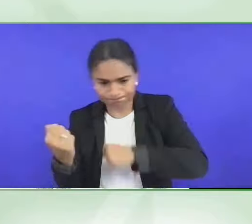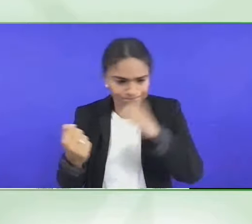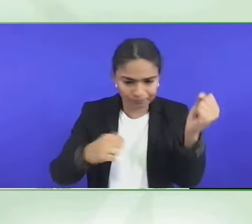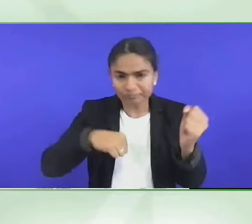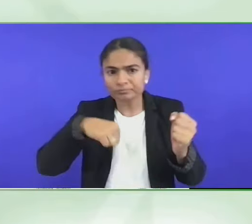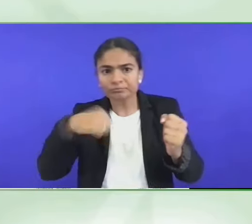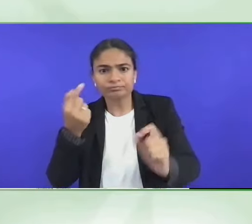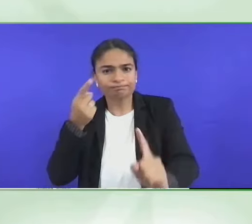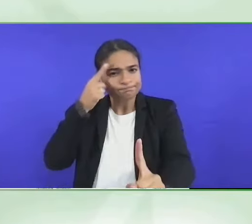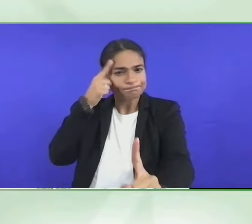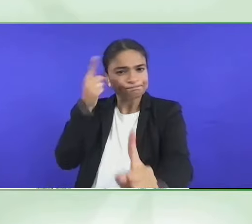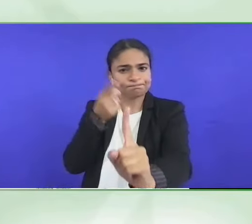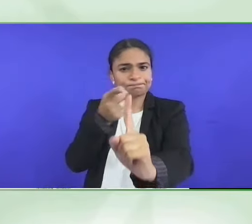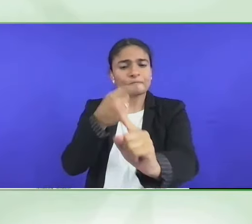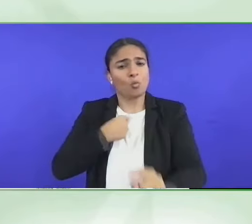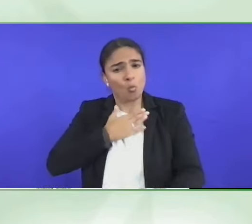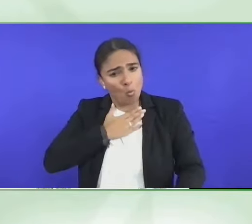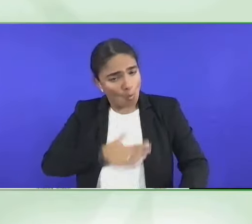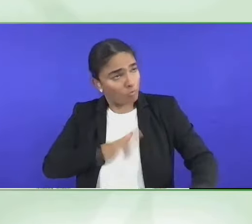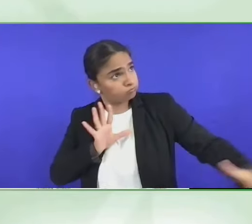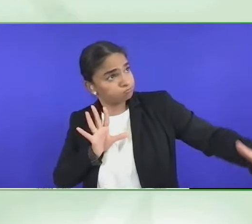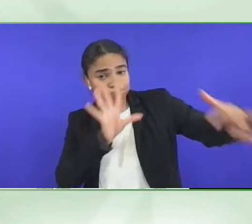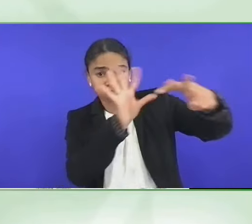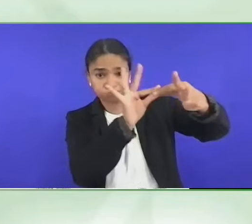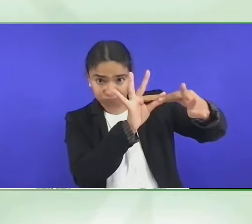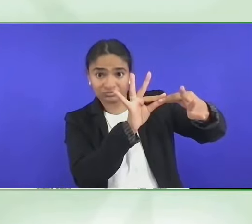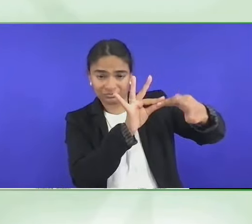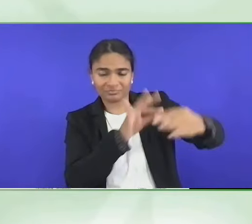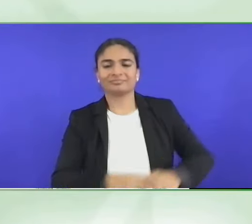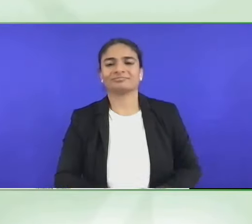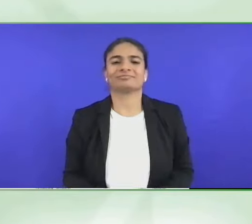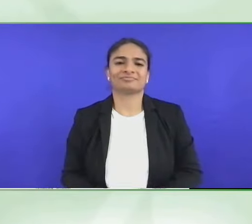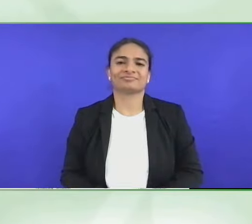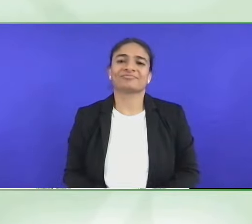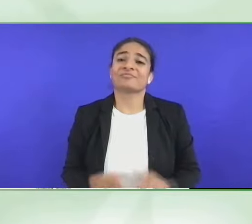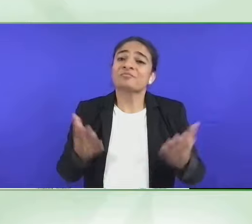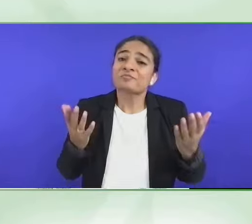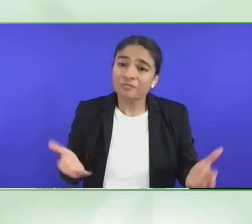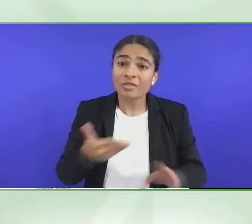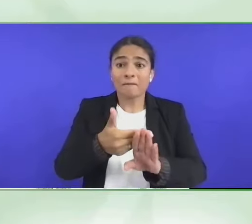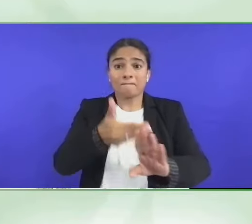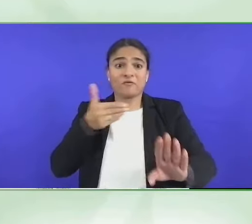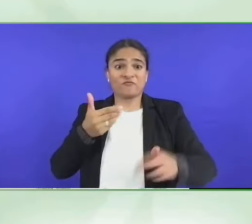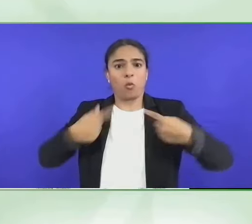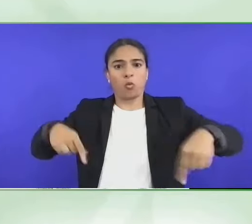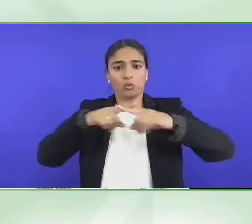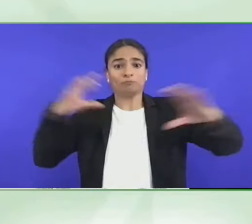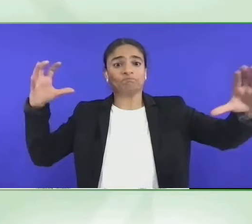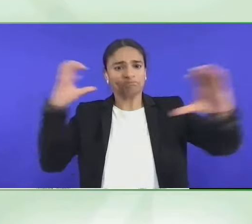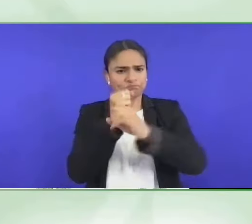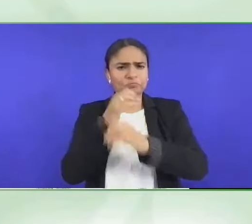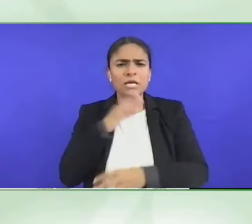would give us three minutes and tell us why Atos was talking about